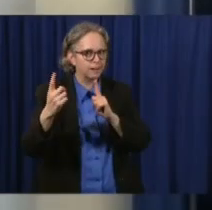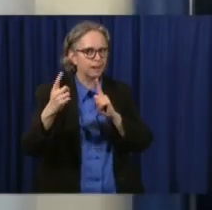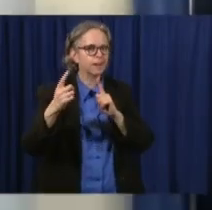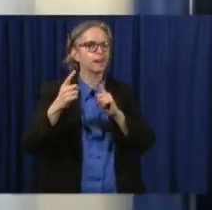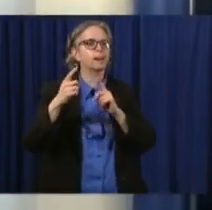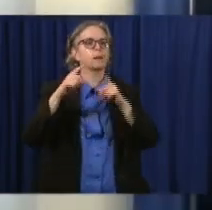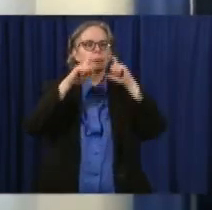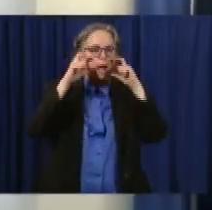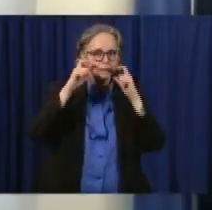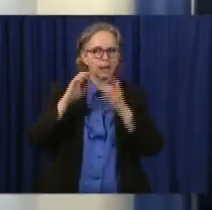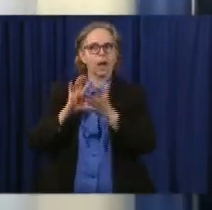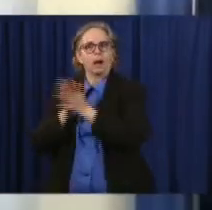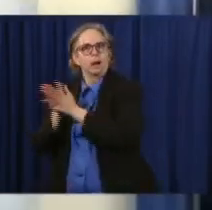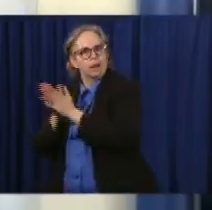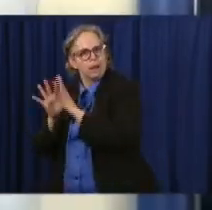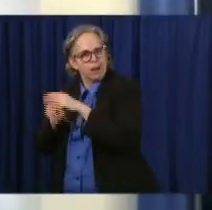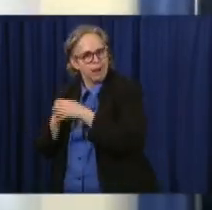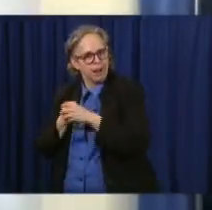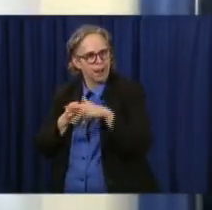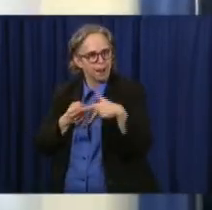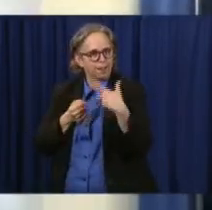NONE OF THESE THINGS STOP IT.